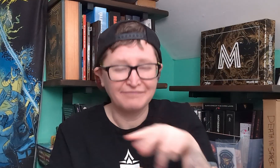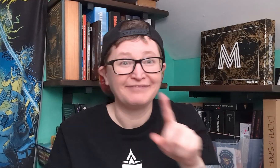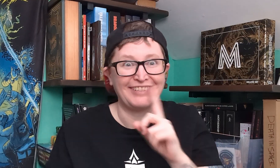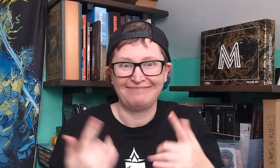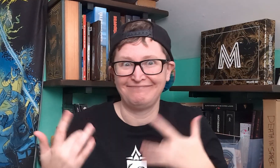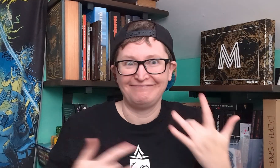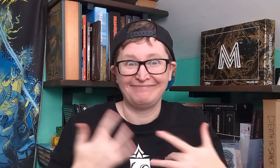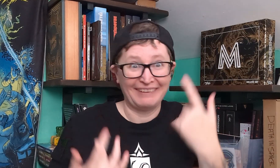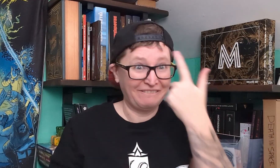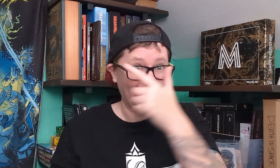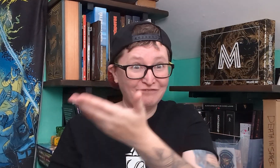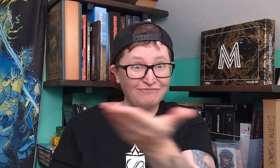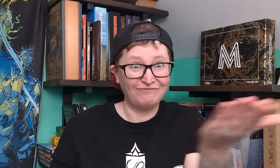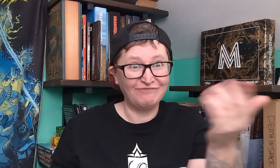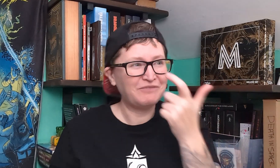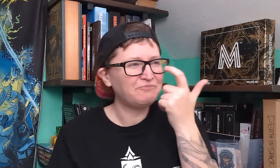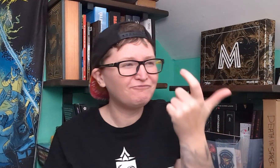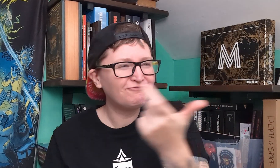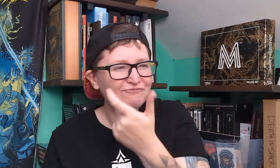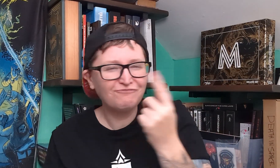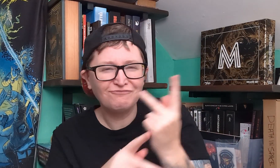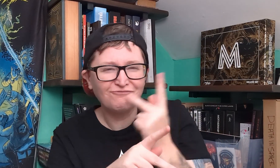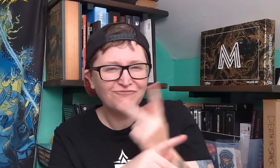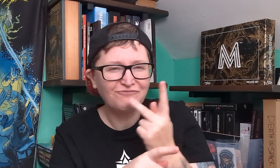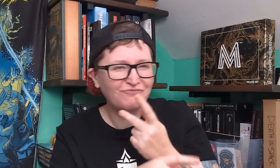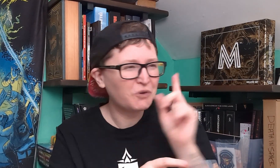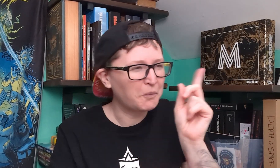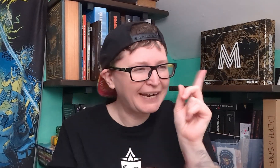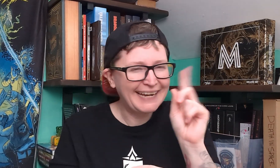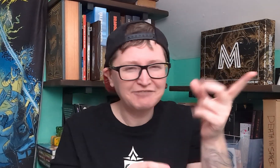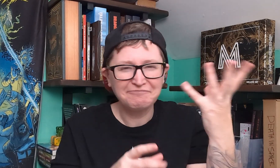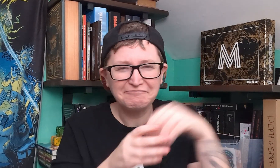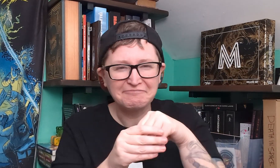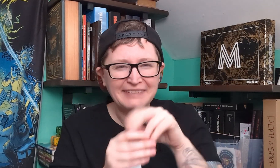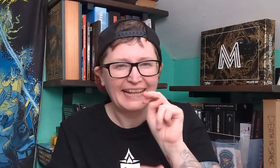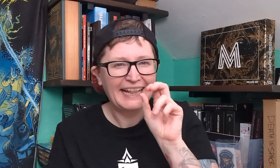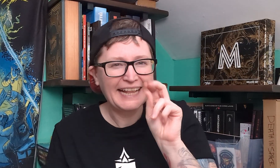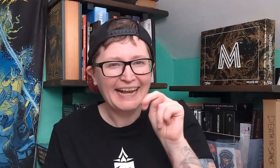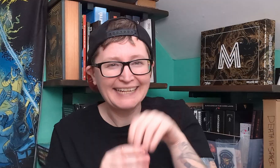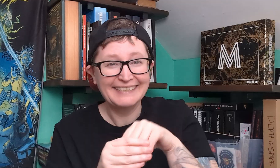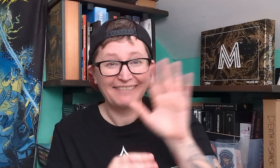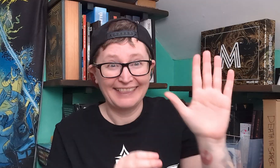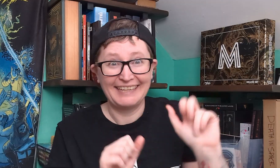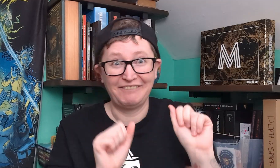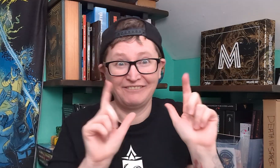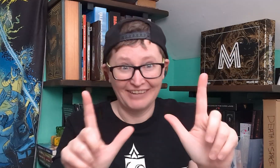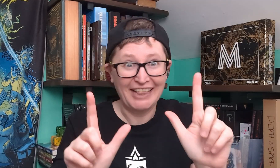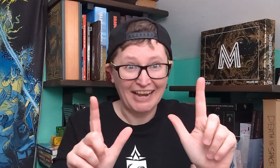I'm so excited for you all to watch and figure out how each collaborator include the theme, Neon, in their videos.